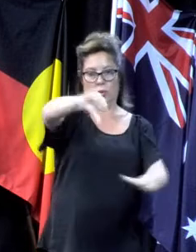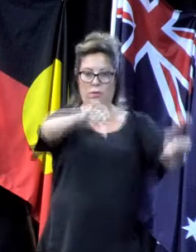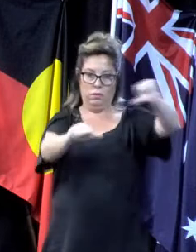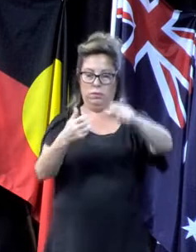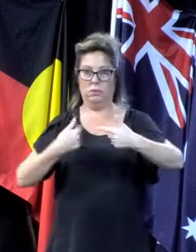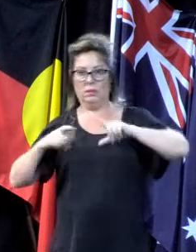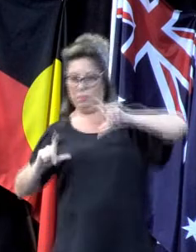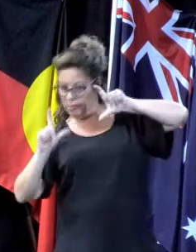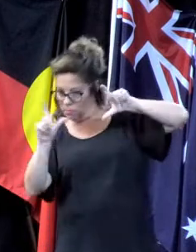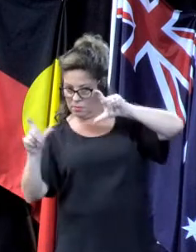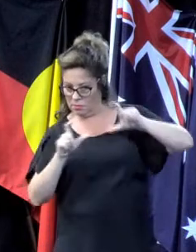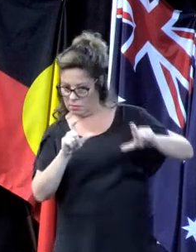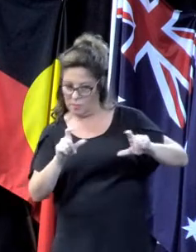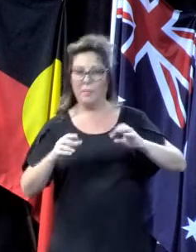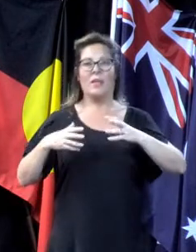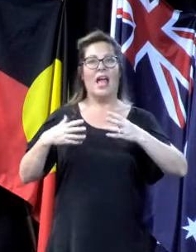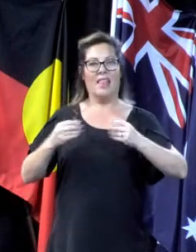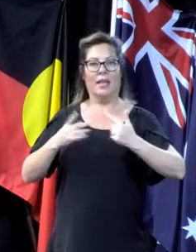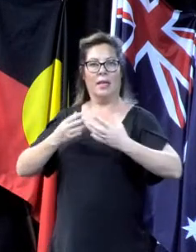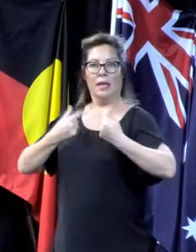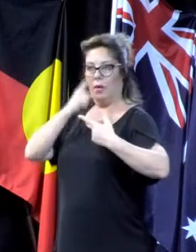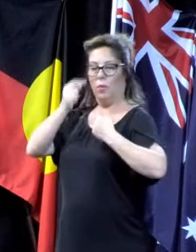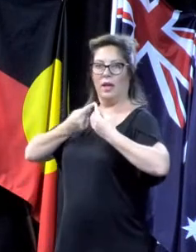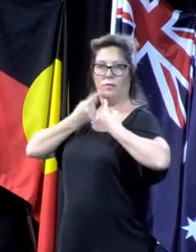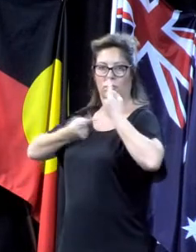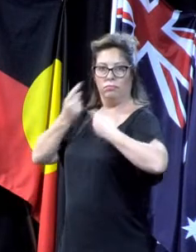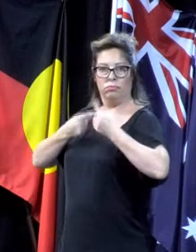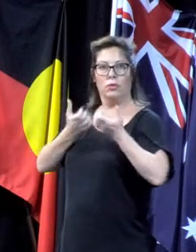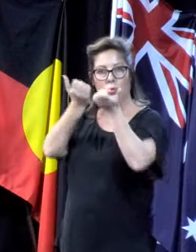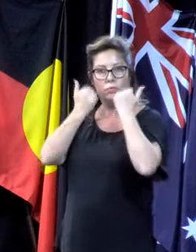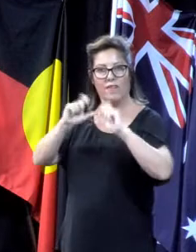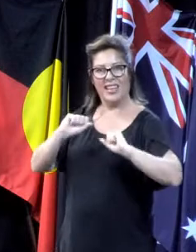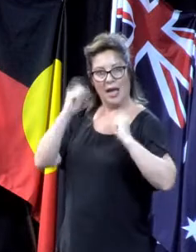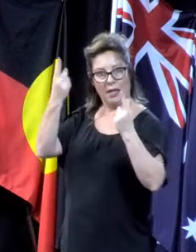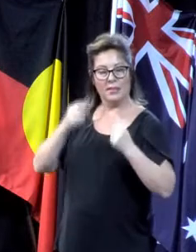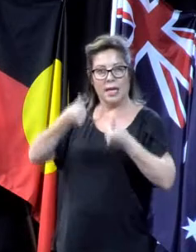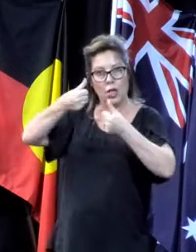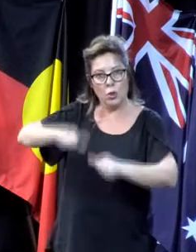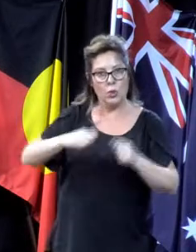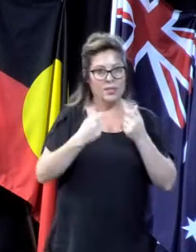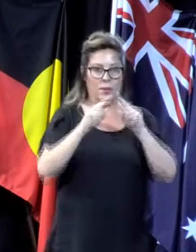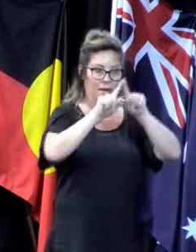at the end to demonstrate his understanding of what had taken place using visuals to answer to yes or no questions